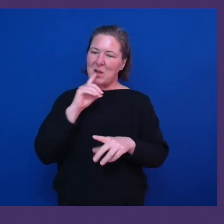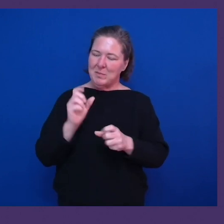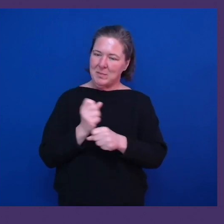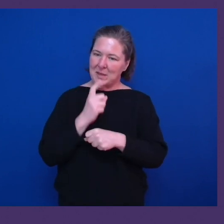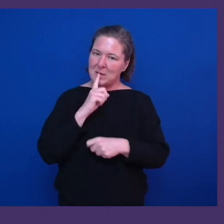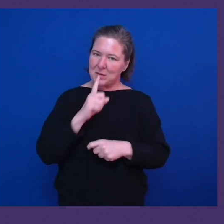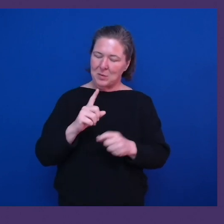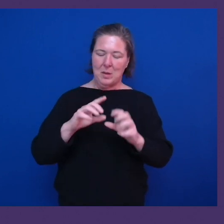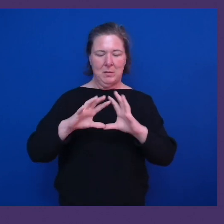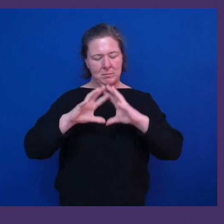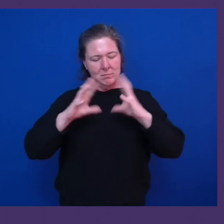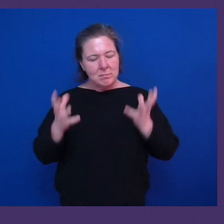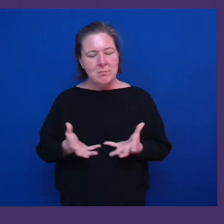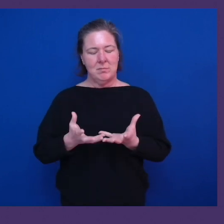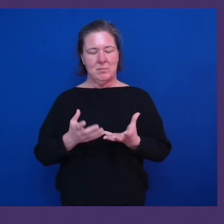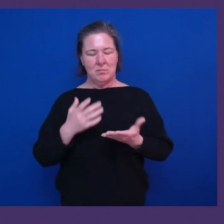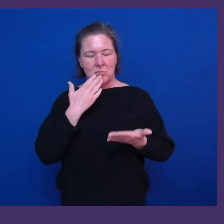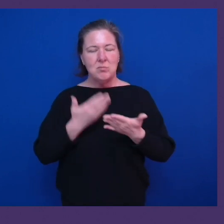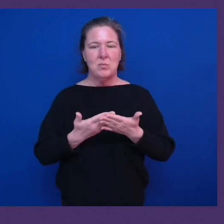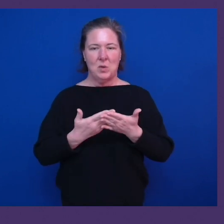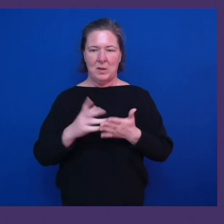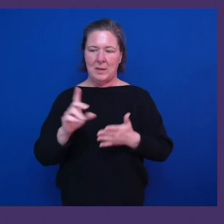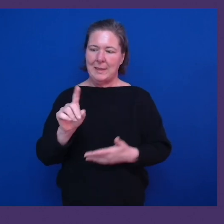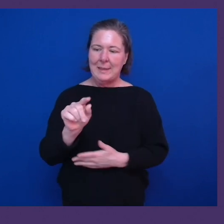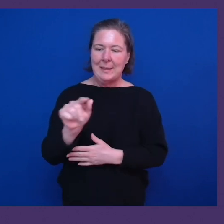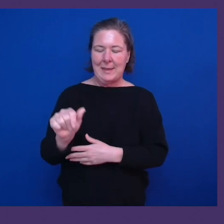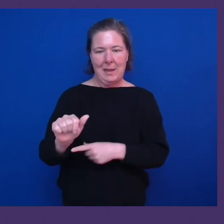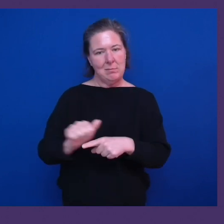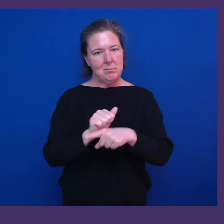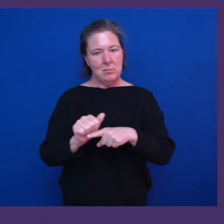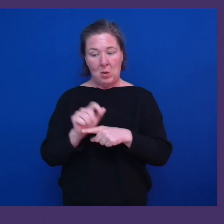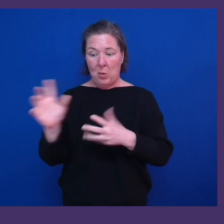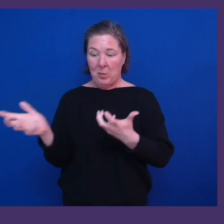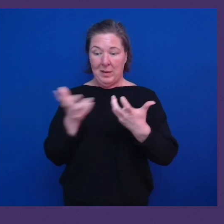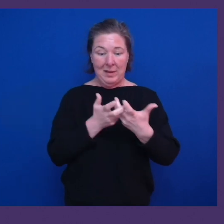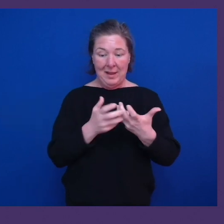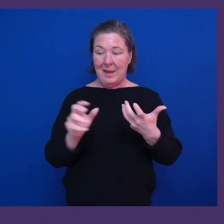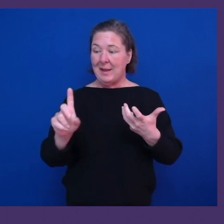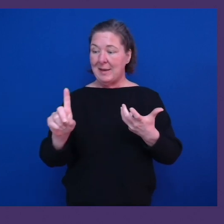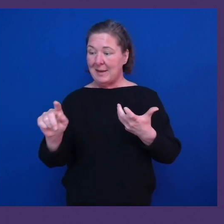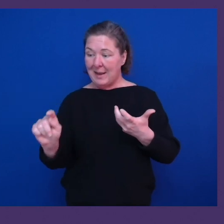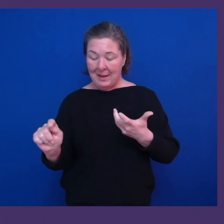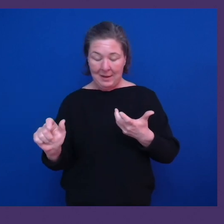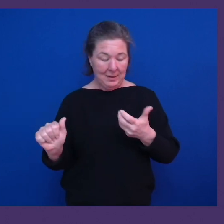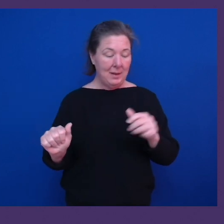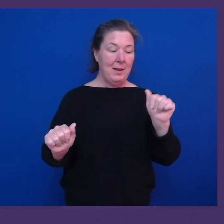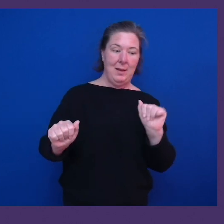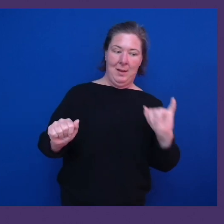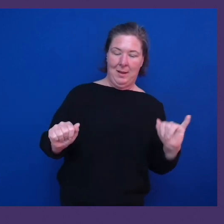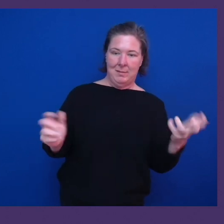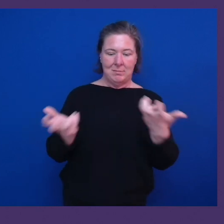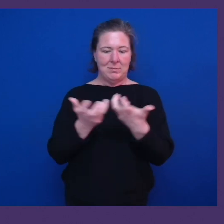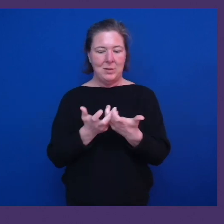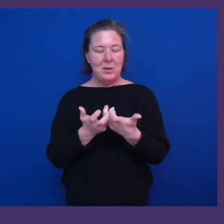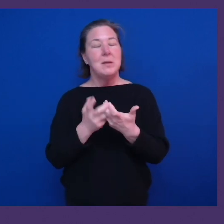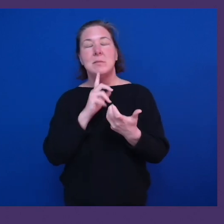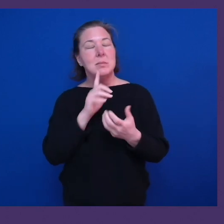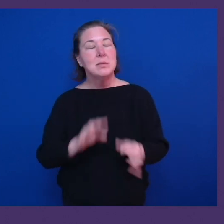which when you pair data with AI systems, it becomes even more important, right? The data part becomes critical.